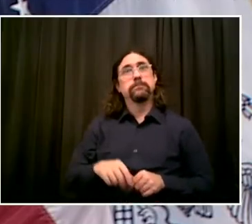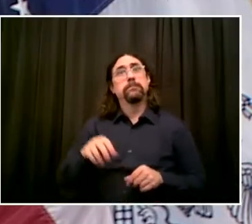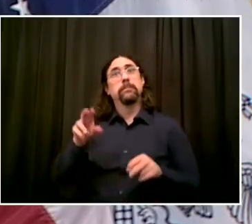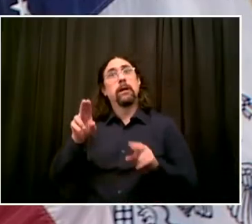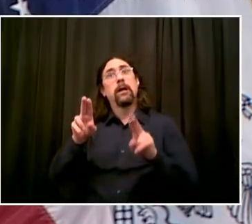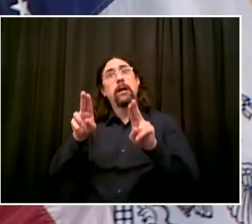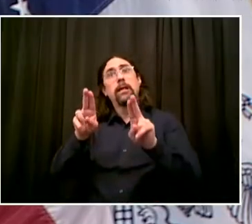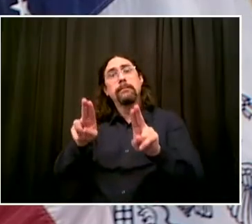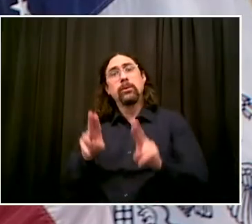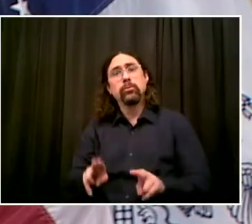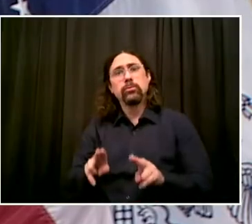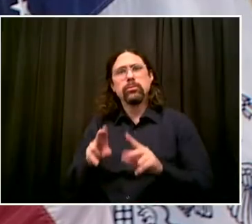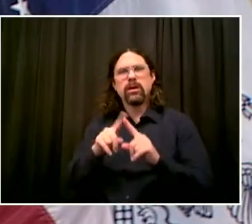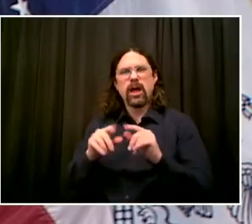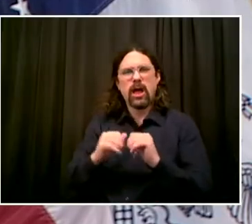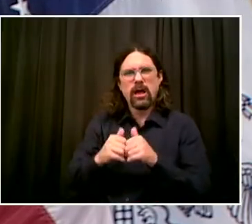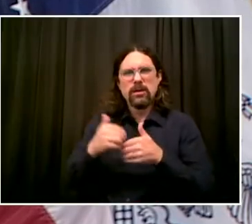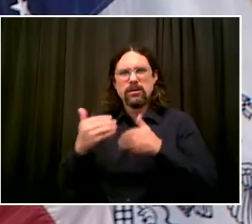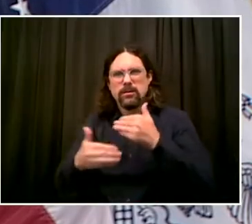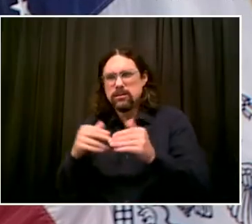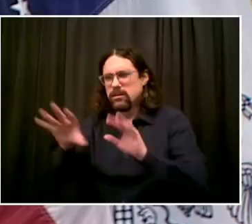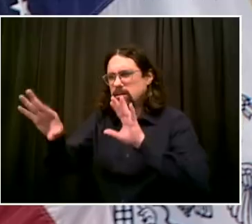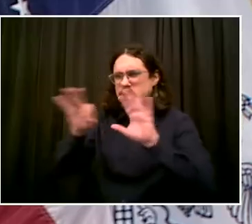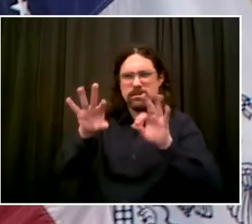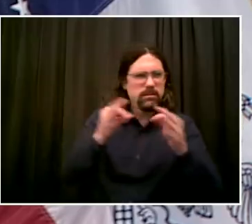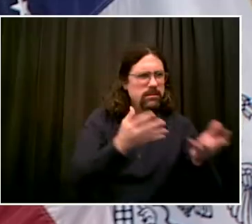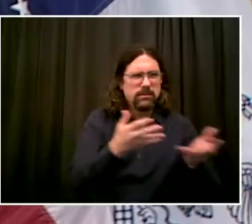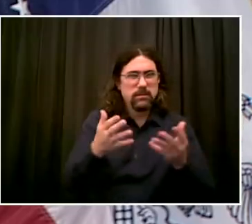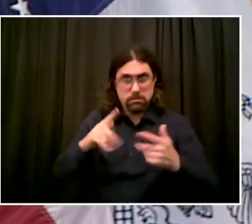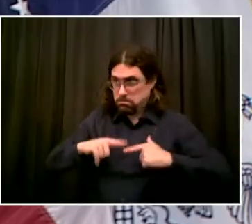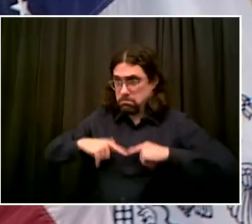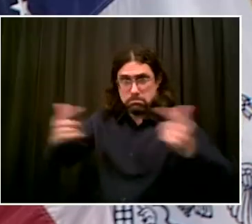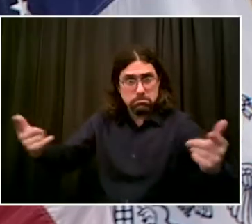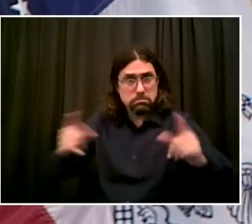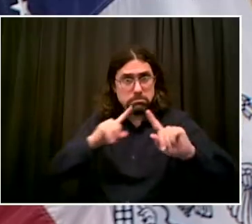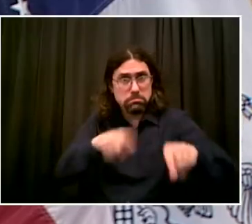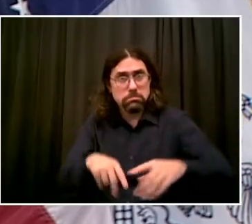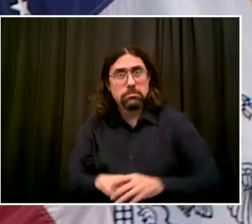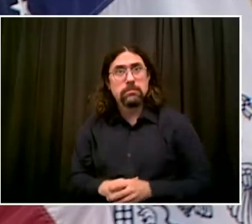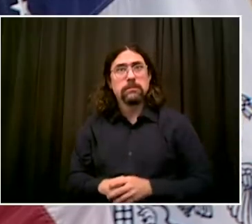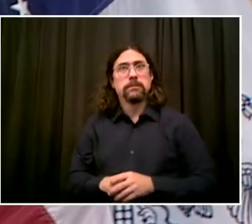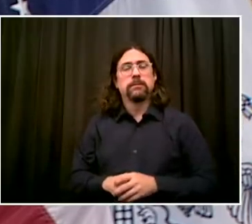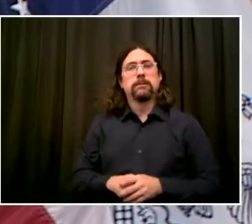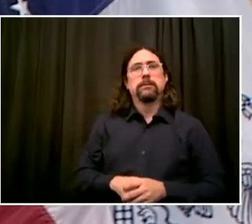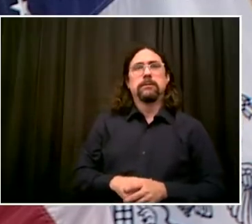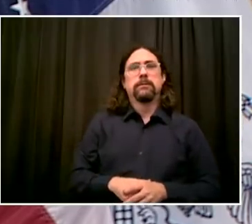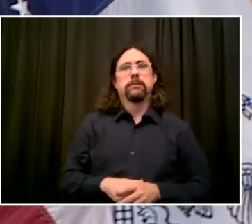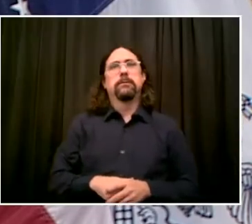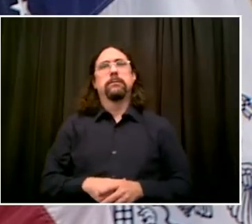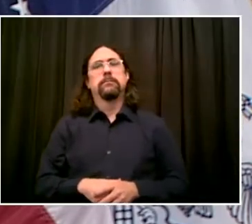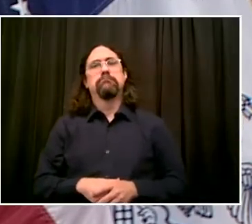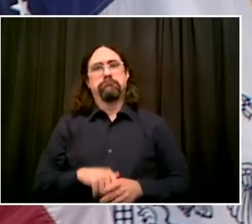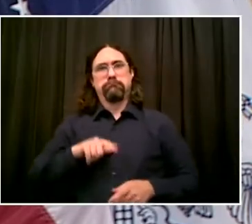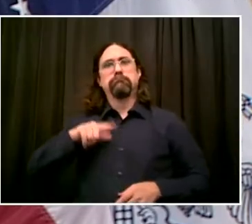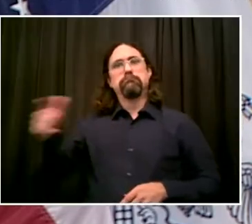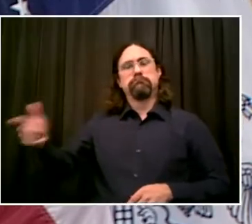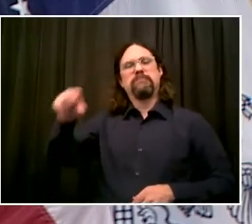WILL HAVE TO WORK HRTOU. GH AGAIN, LORRAINE, MELANIE, DO YOU WANT TO EASPK O T THAT? WHEN WILL HAVE